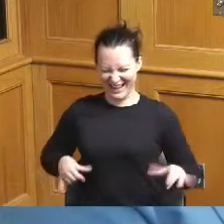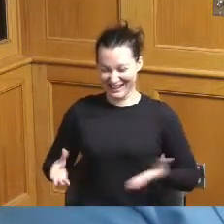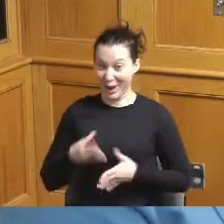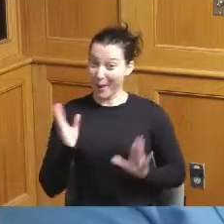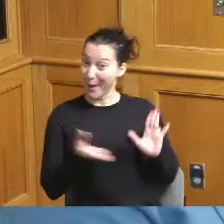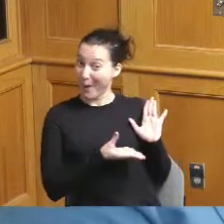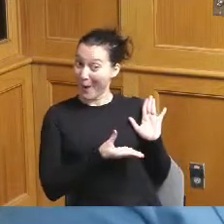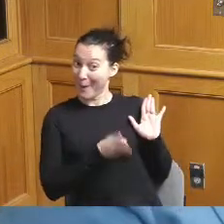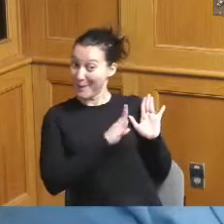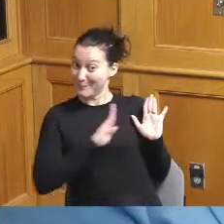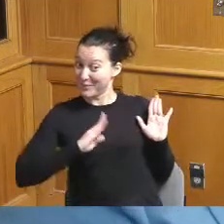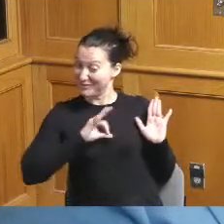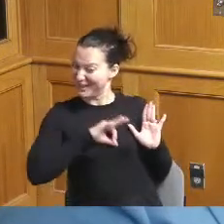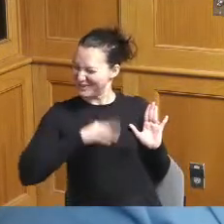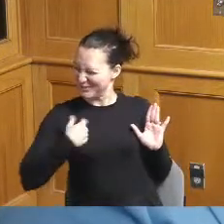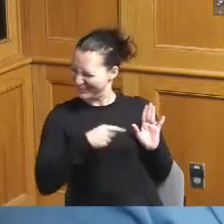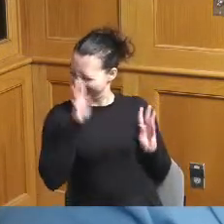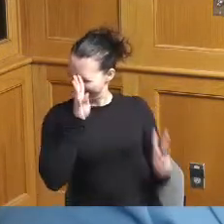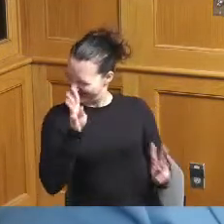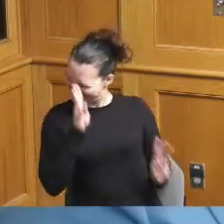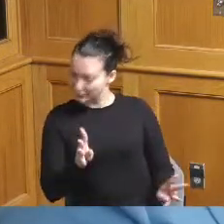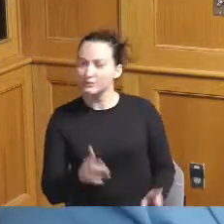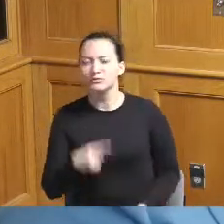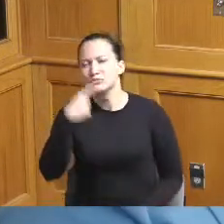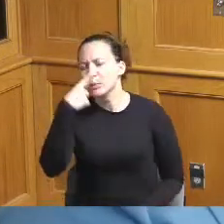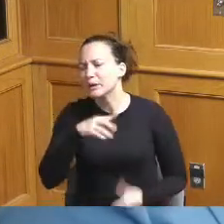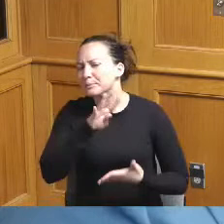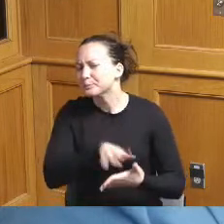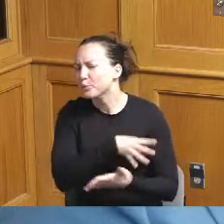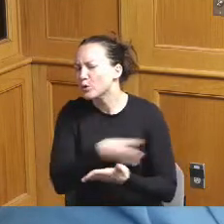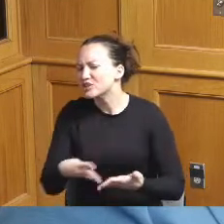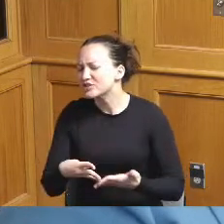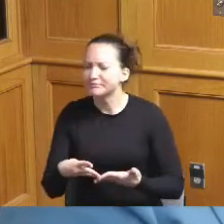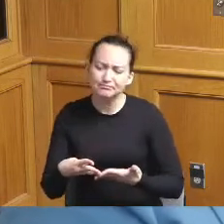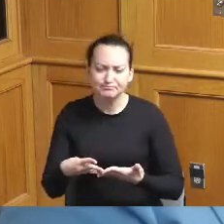of Elections we're very Innovative so if I could get an org chart so I kind of understand how many